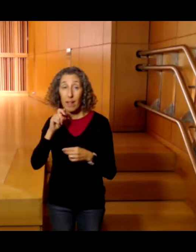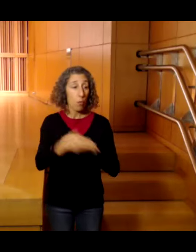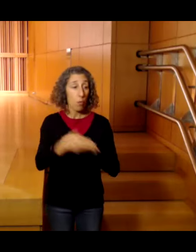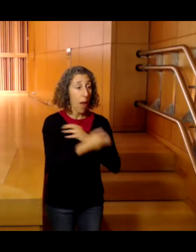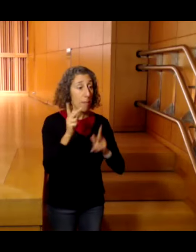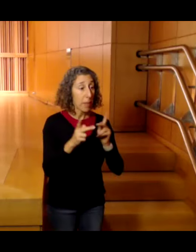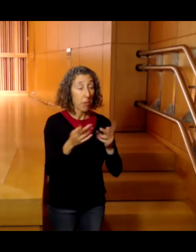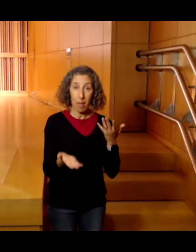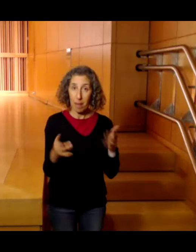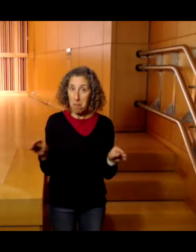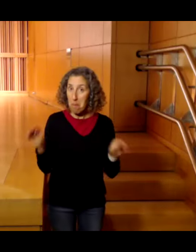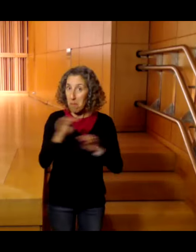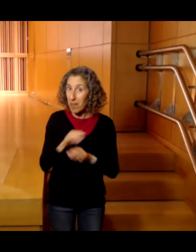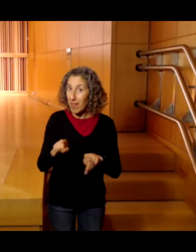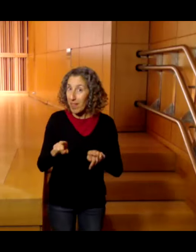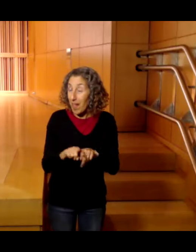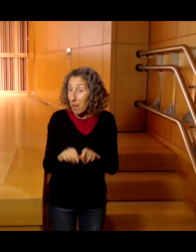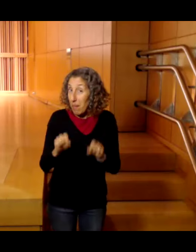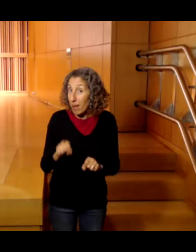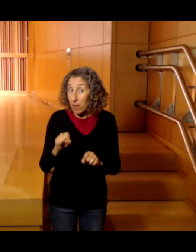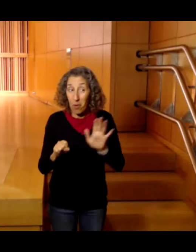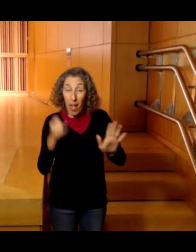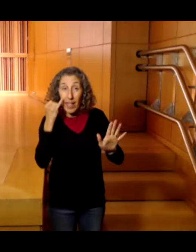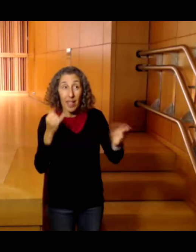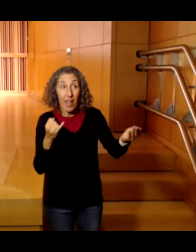Here, Baldwin Dears remind his readers that poor, skinny.